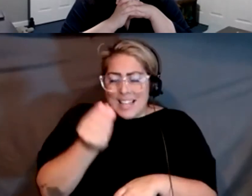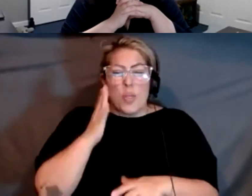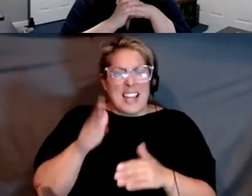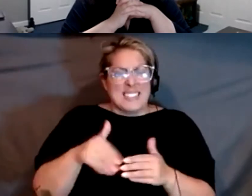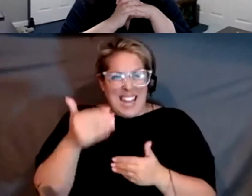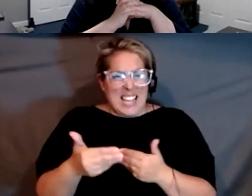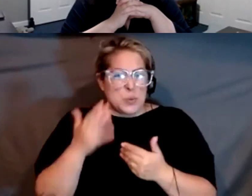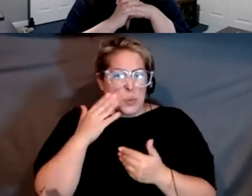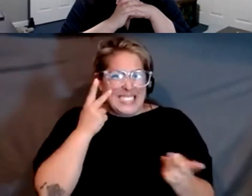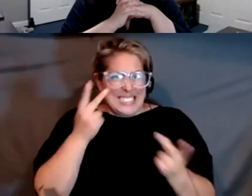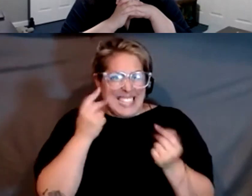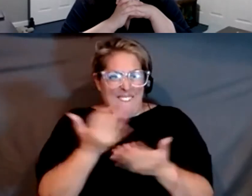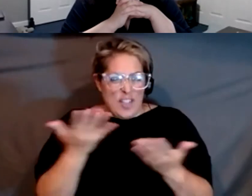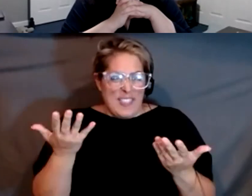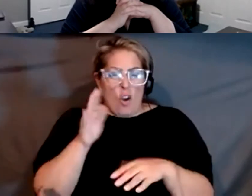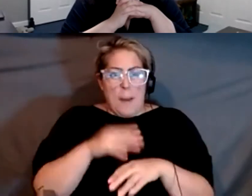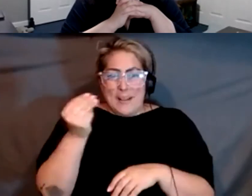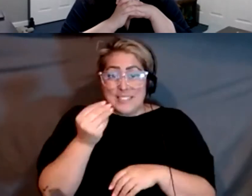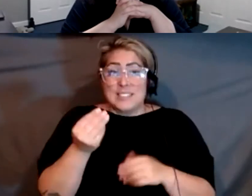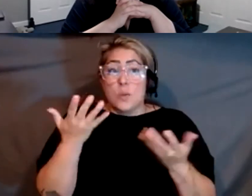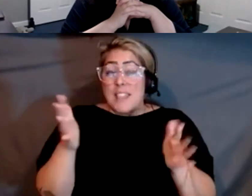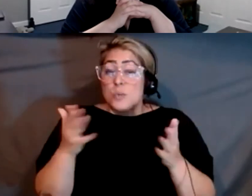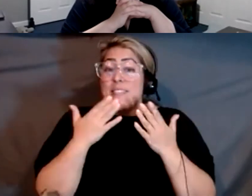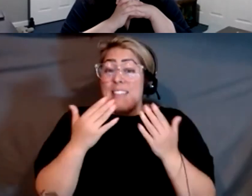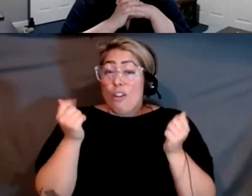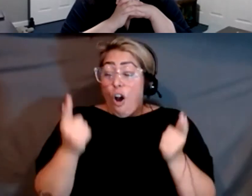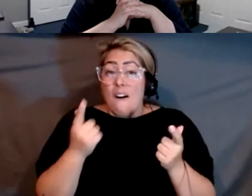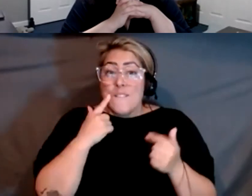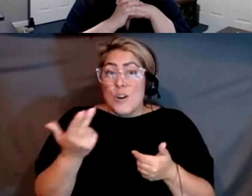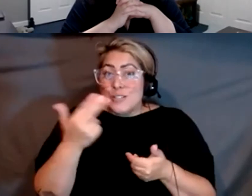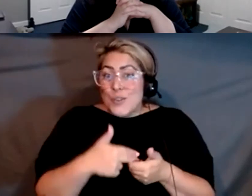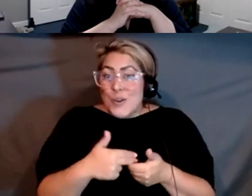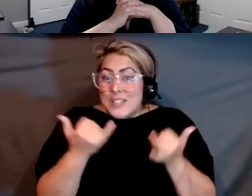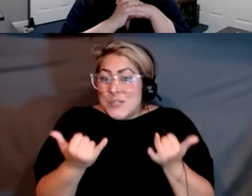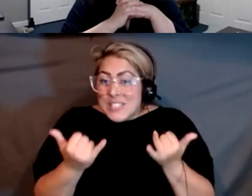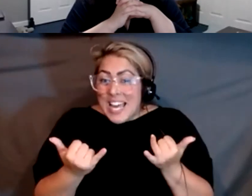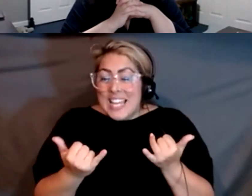I will give you back 15 minutes of your time. Thank you.